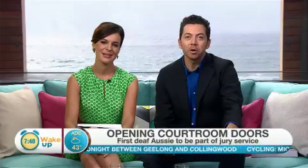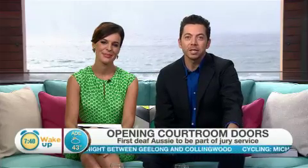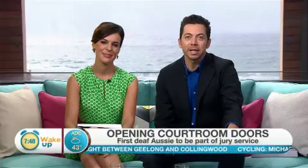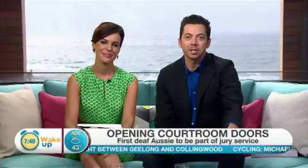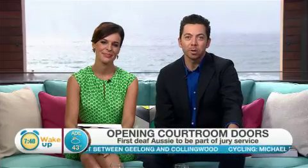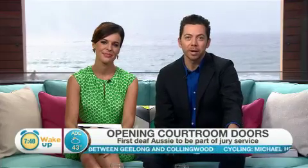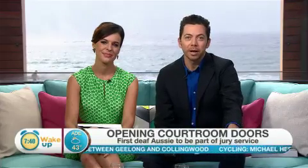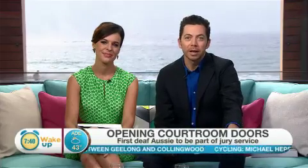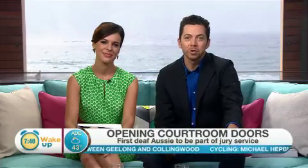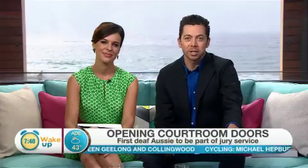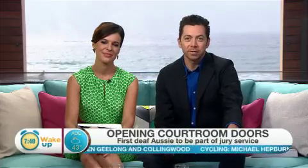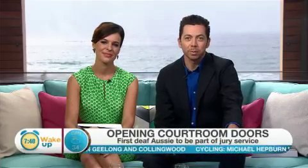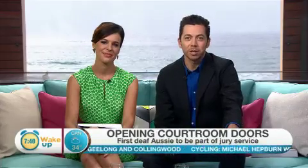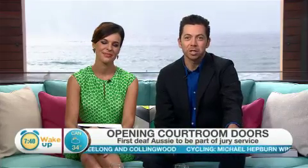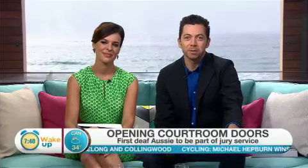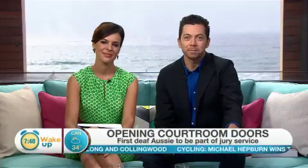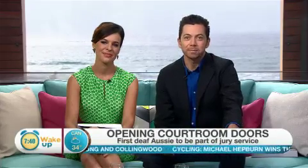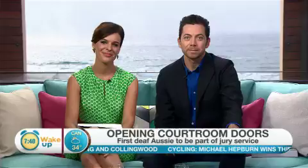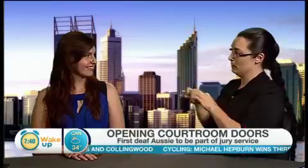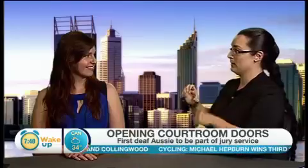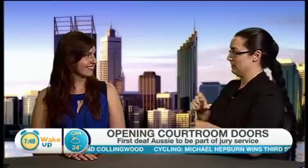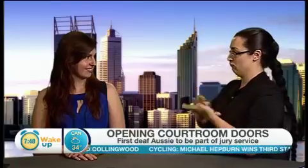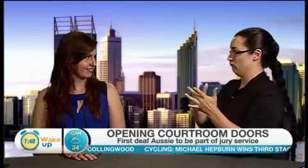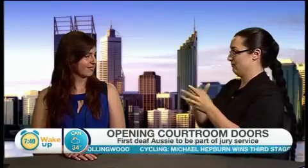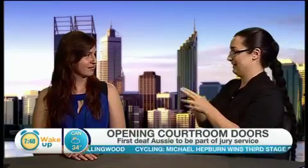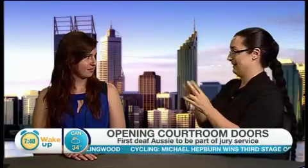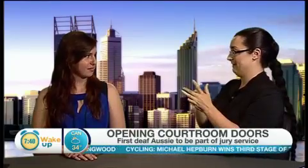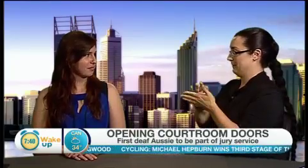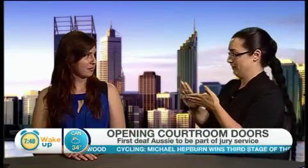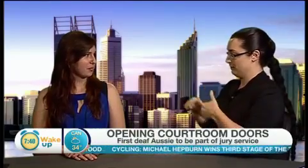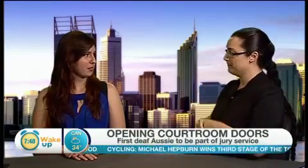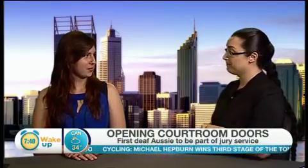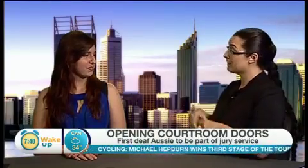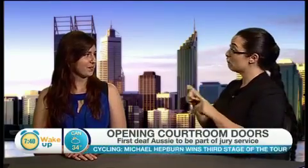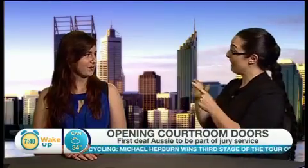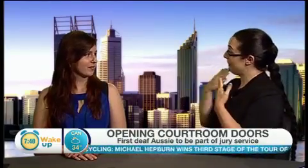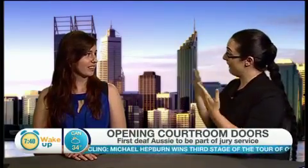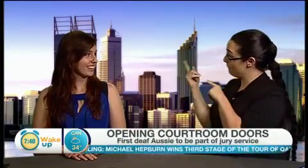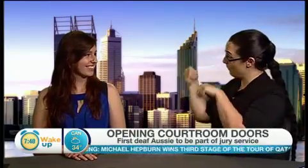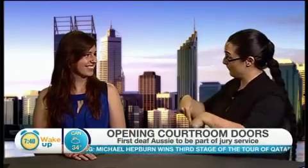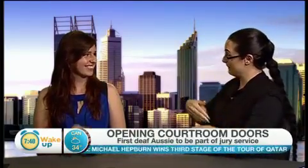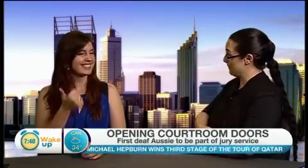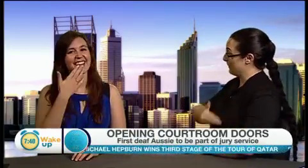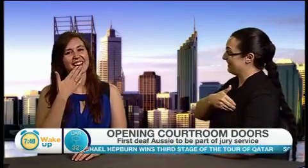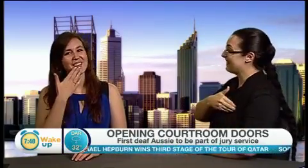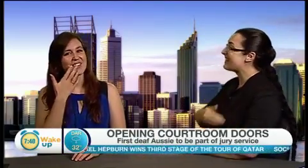her us an less than interpreter Christy Filipich. Thanks for joining us this morning,